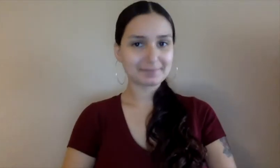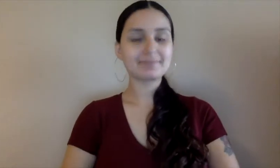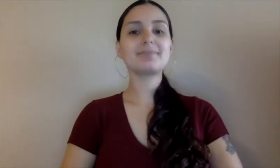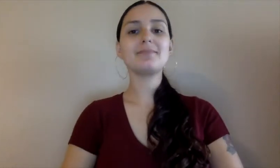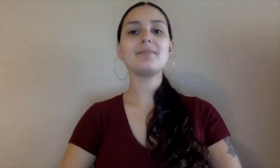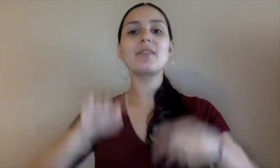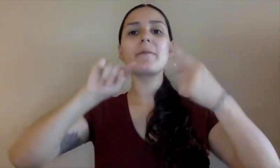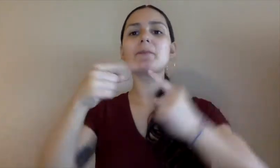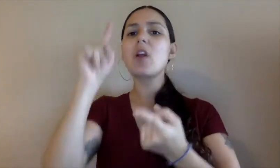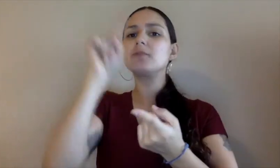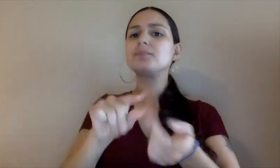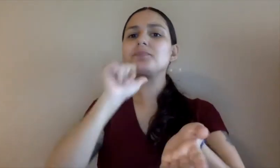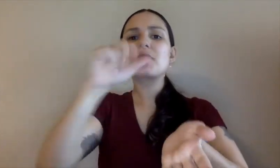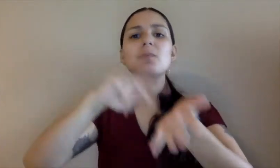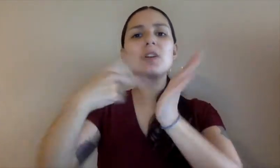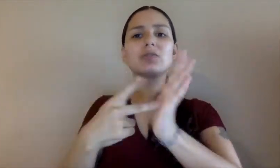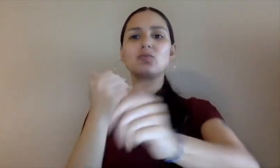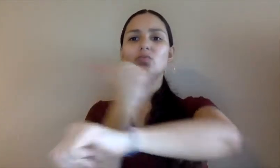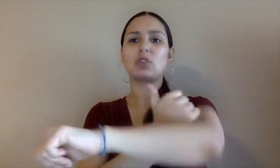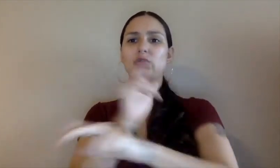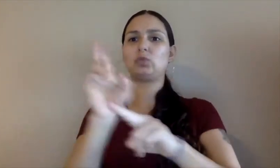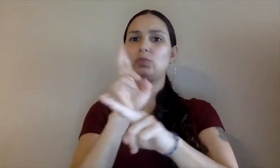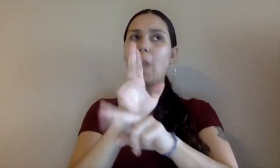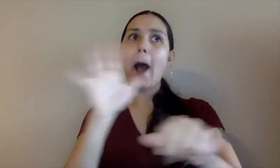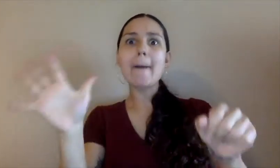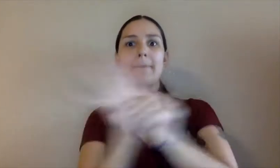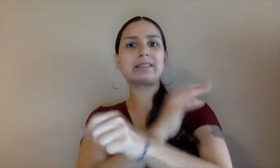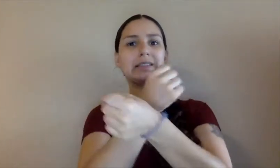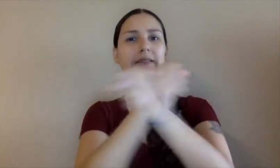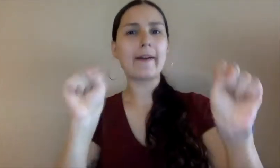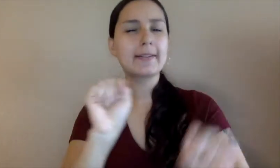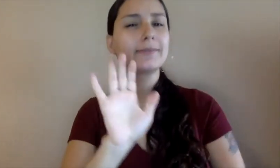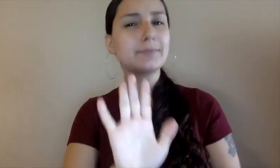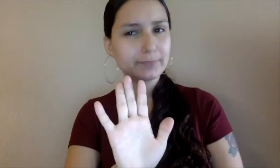Harm reduction doesn’t mean that drug use is entirely safe,